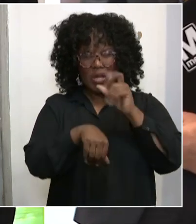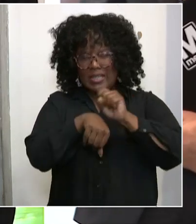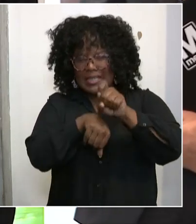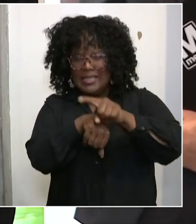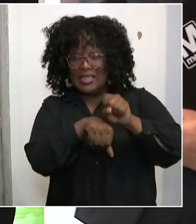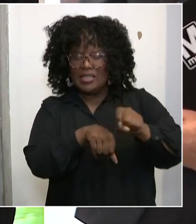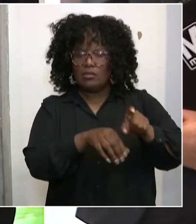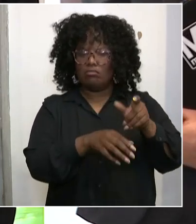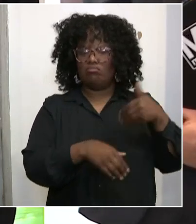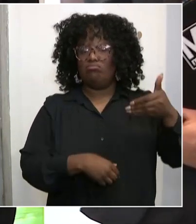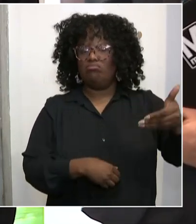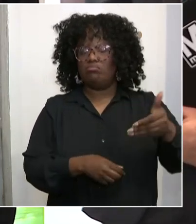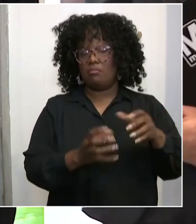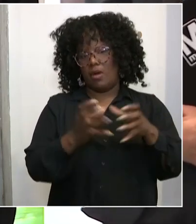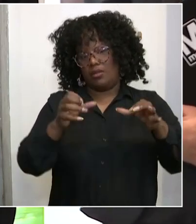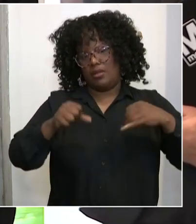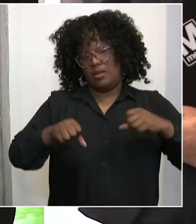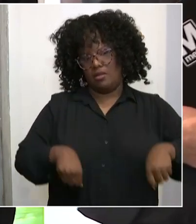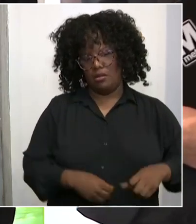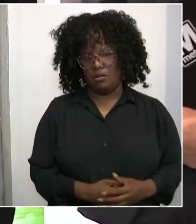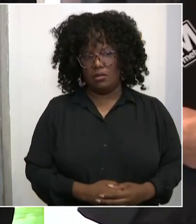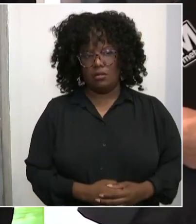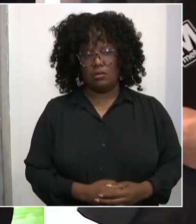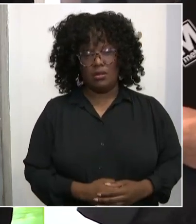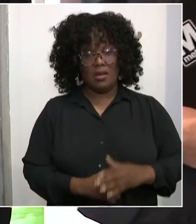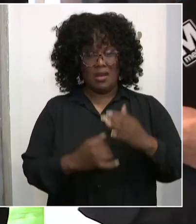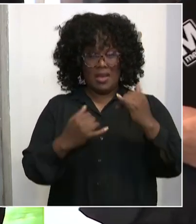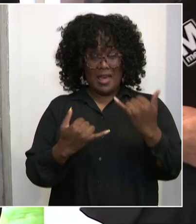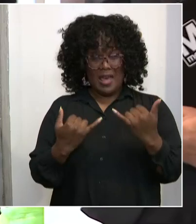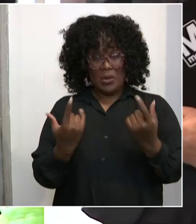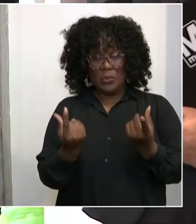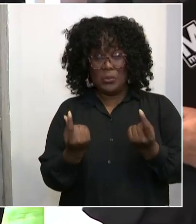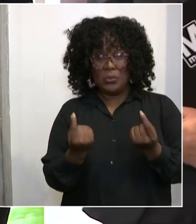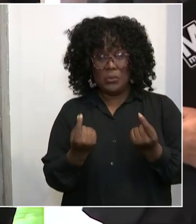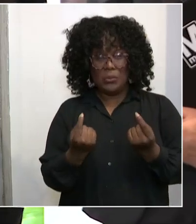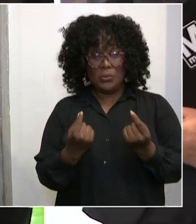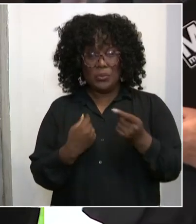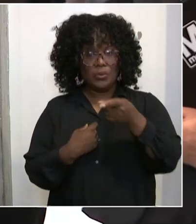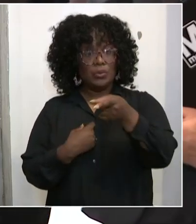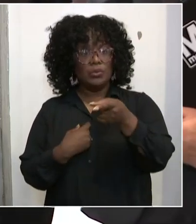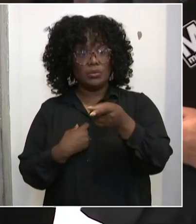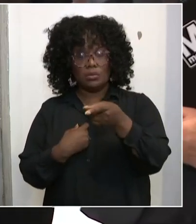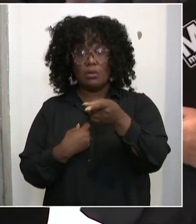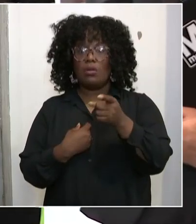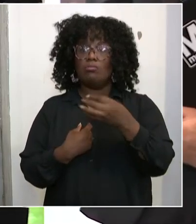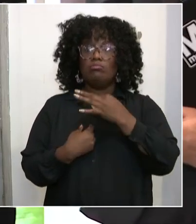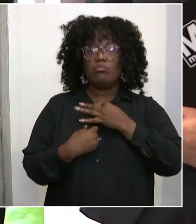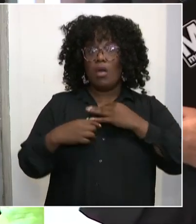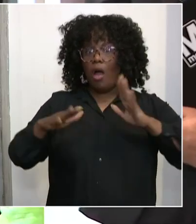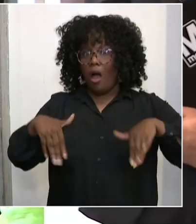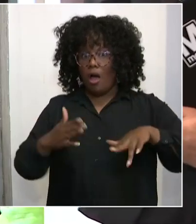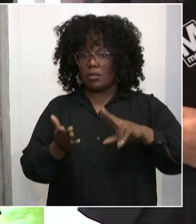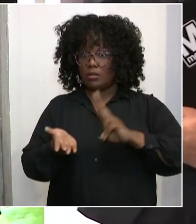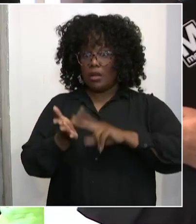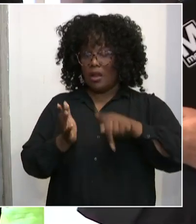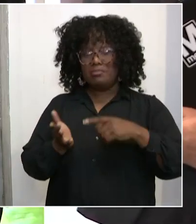Visitor or business owner to sign up for alerts by texting WorldPride DC to 888-7777. Again,